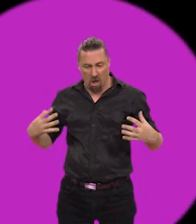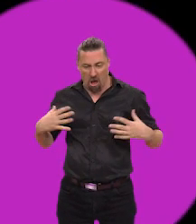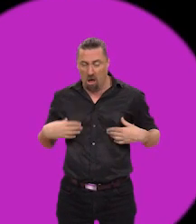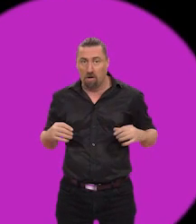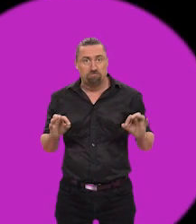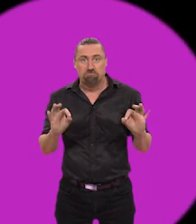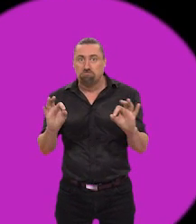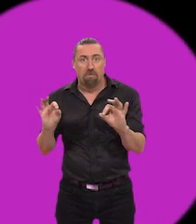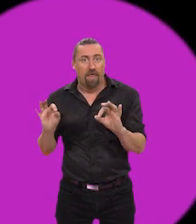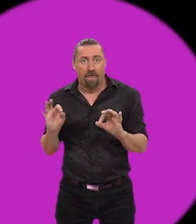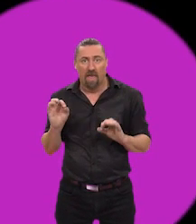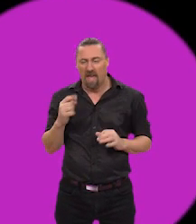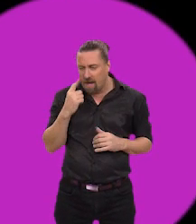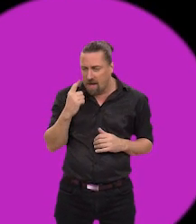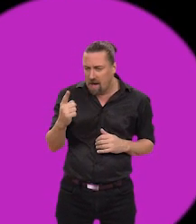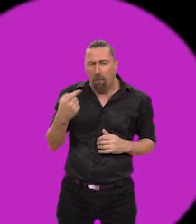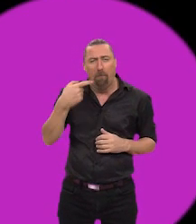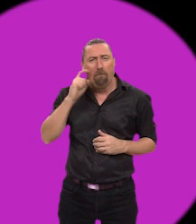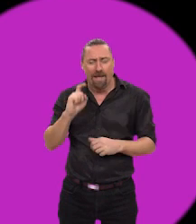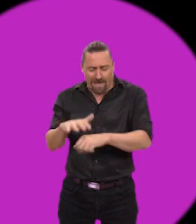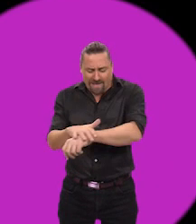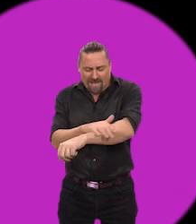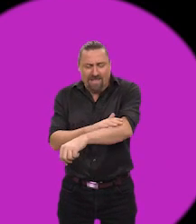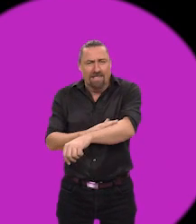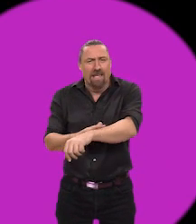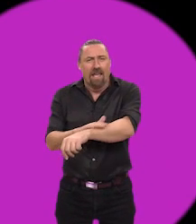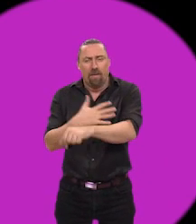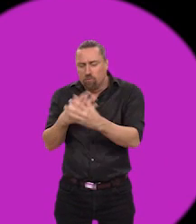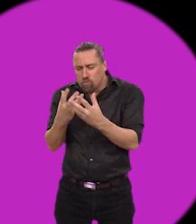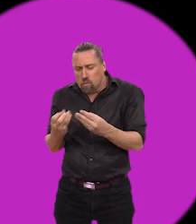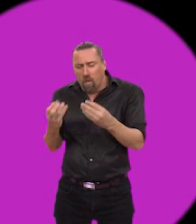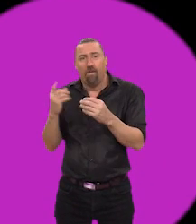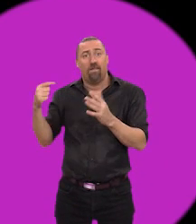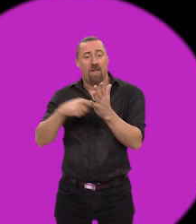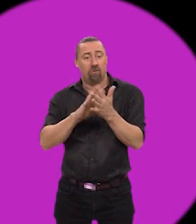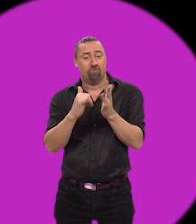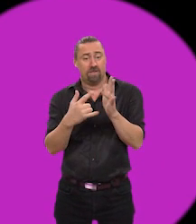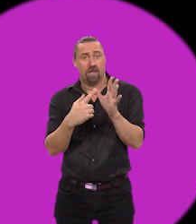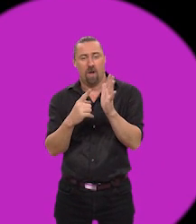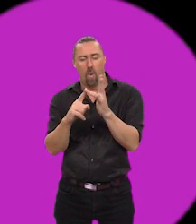Teresa rubbed oil into its delicate pink skin to keep it moist. Bluey liked to help.